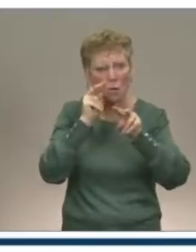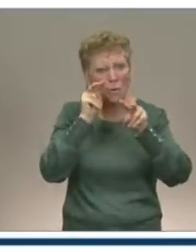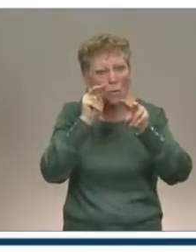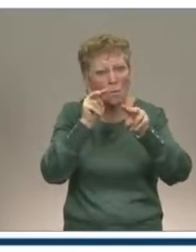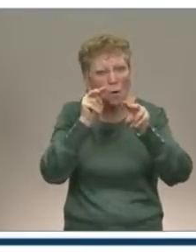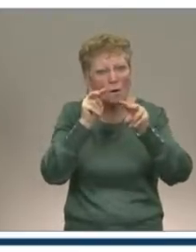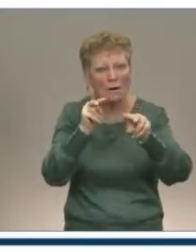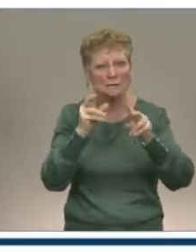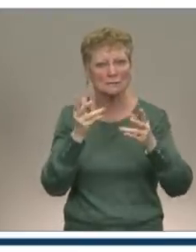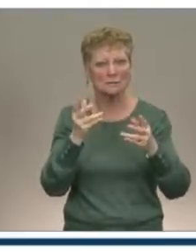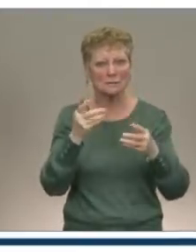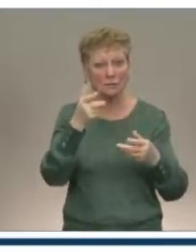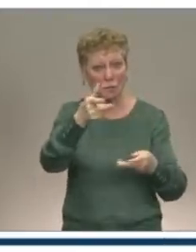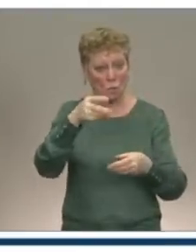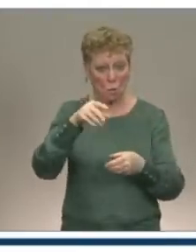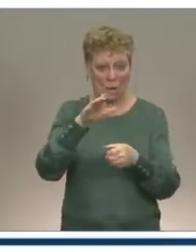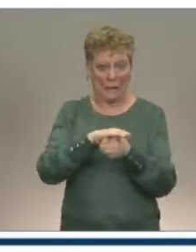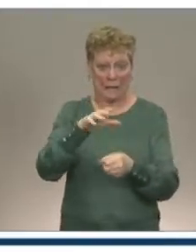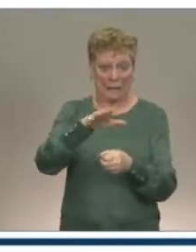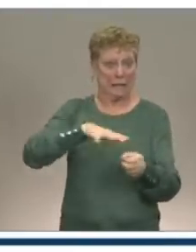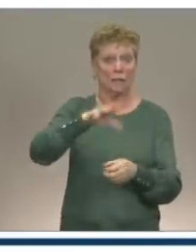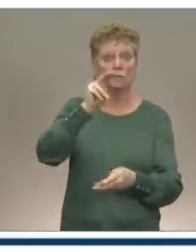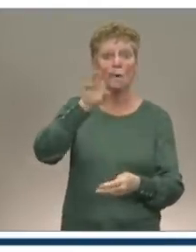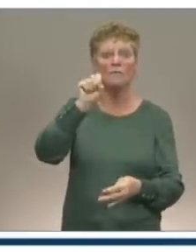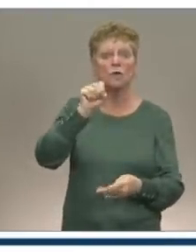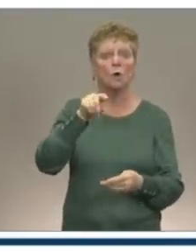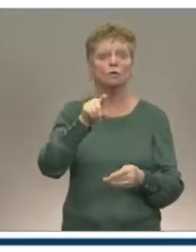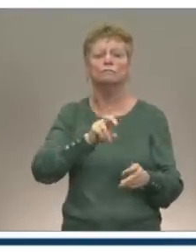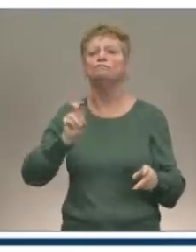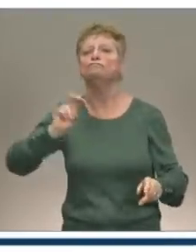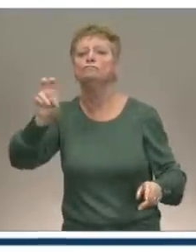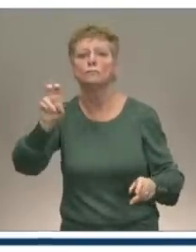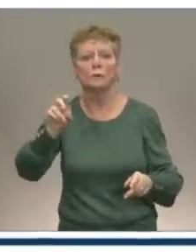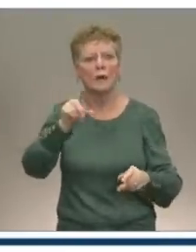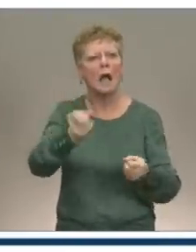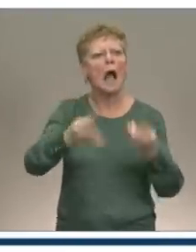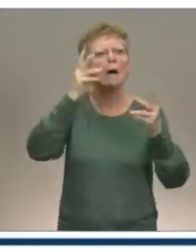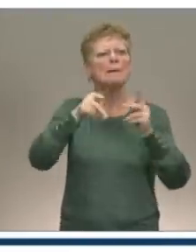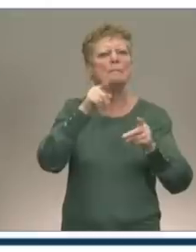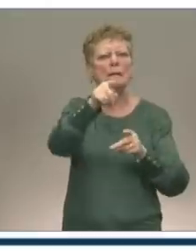much travel and how many social events and how many people are you going to expose yourself to